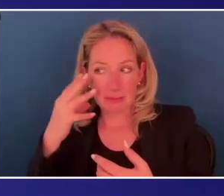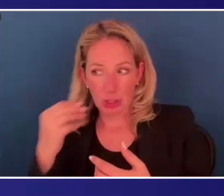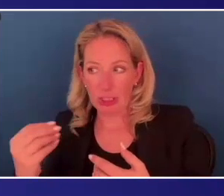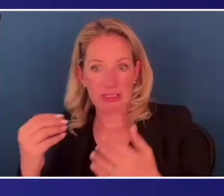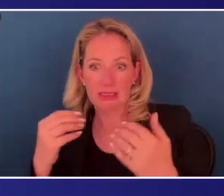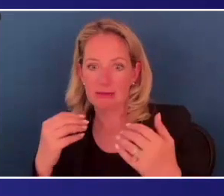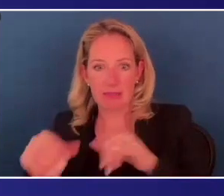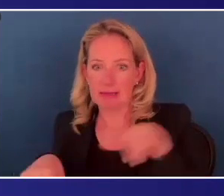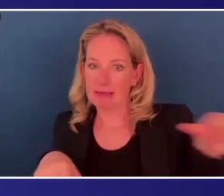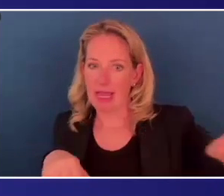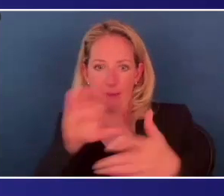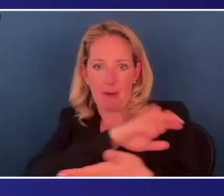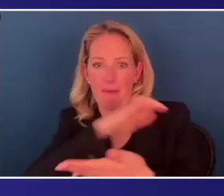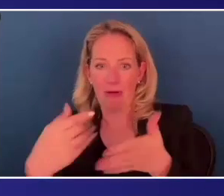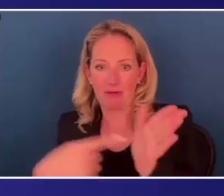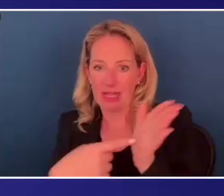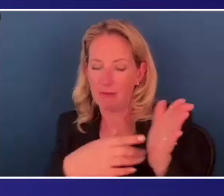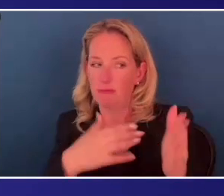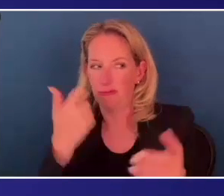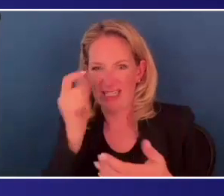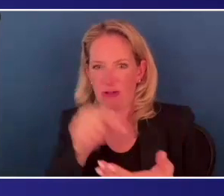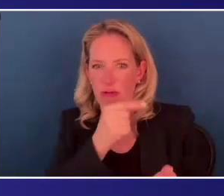And 2022 megabits college. 19% of students think about that for a moment.